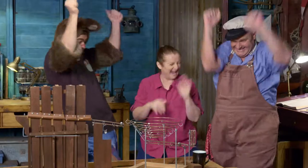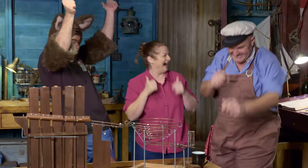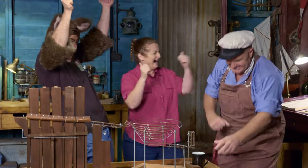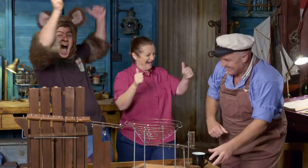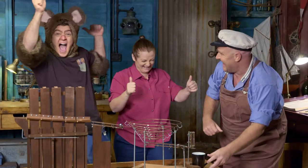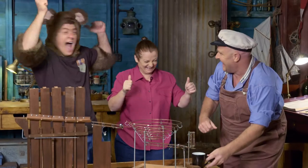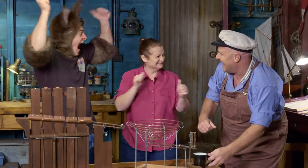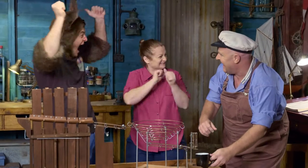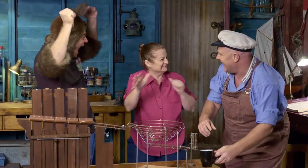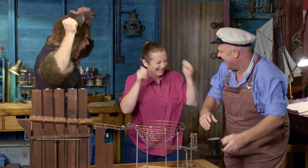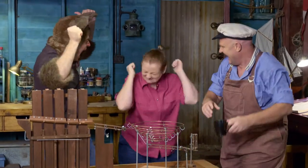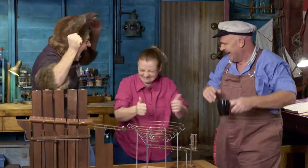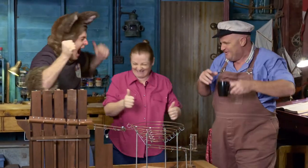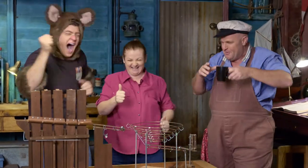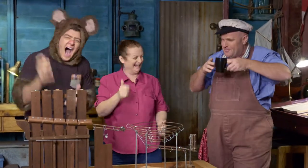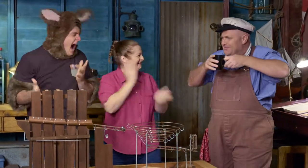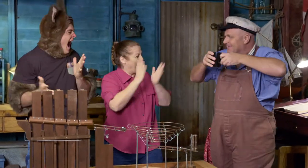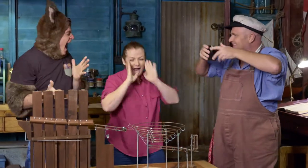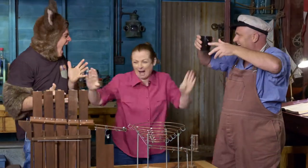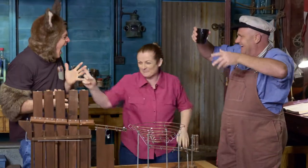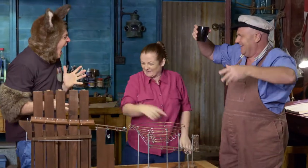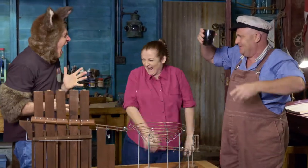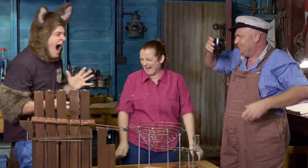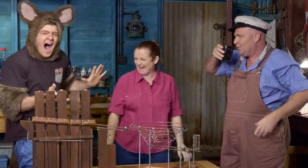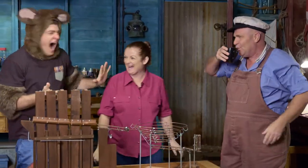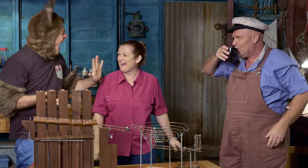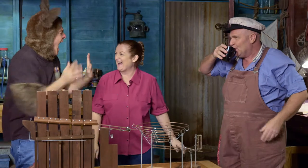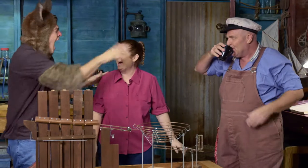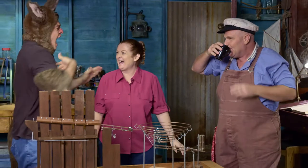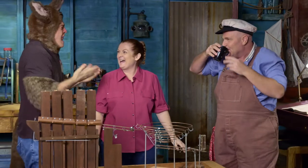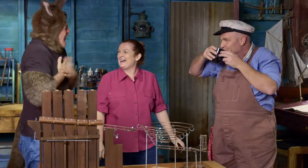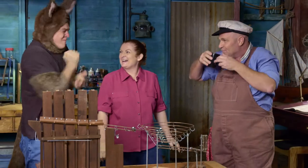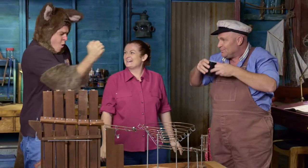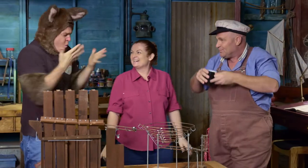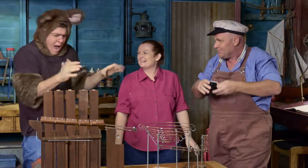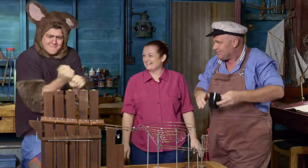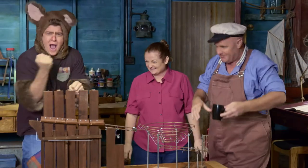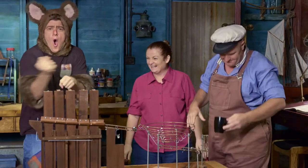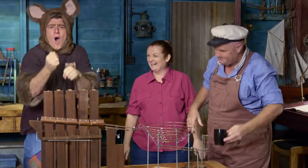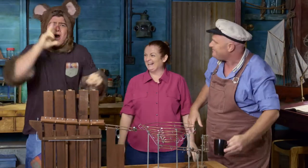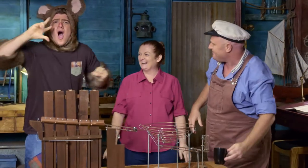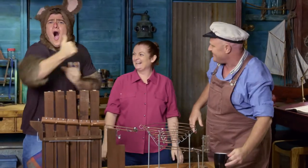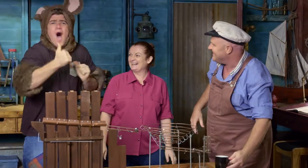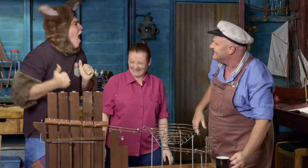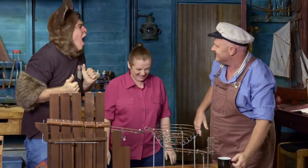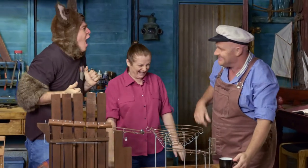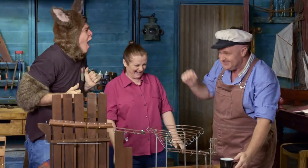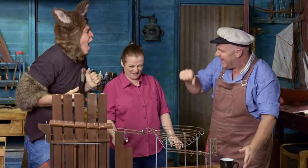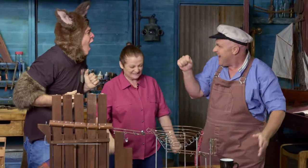Yay! That was great! Oh, that was so amazing. Hey. Oh, Skip, I love the way you make coffee.